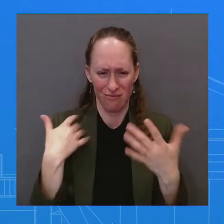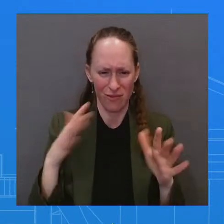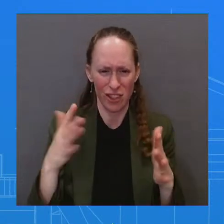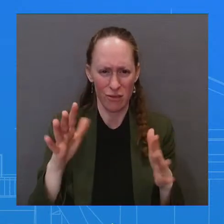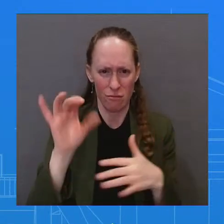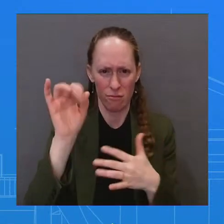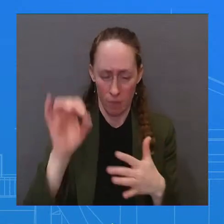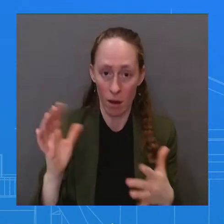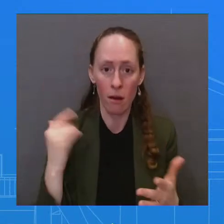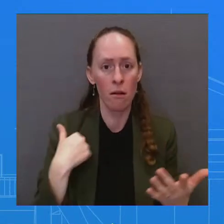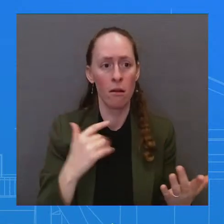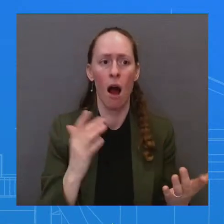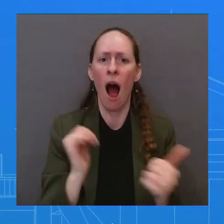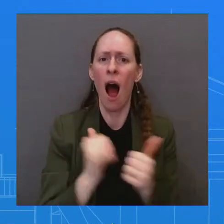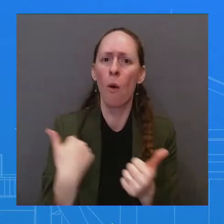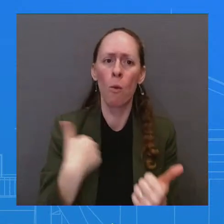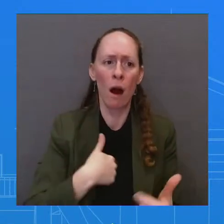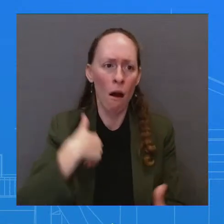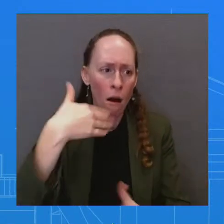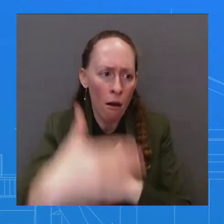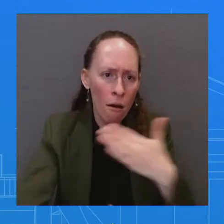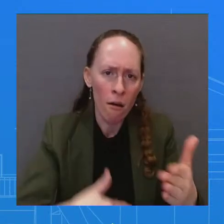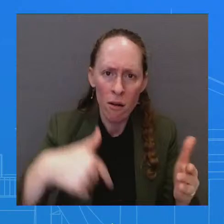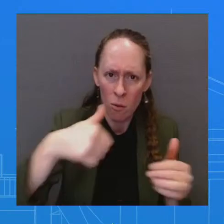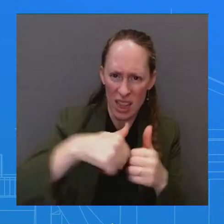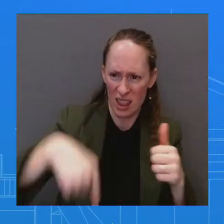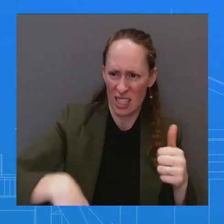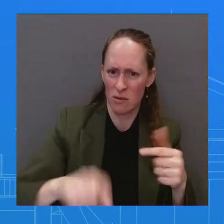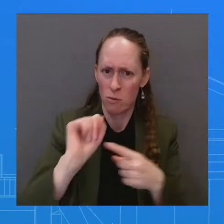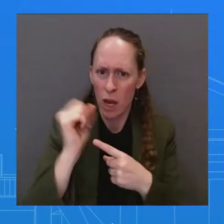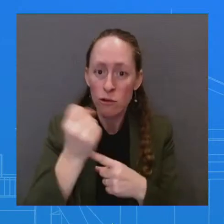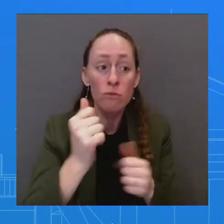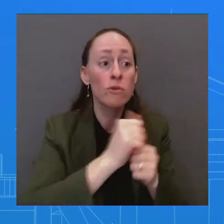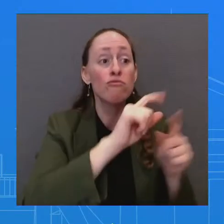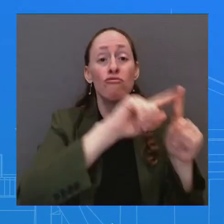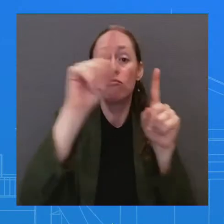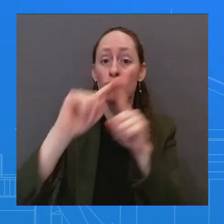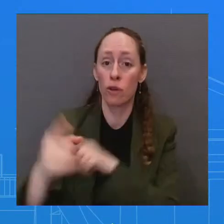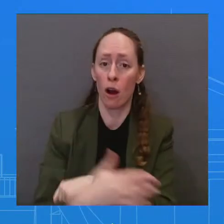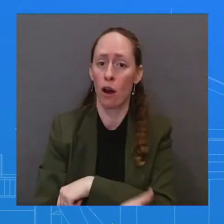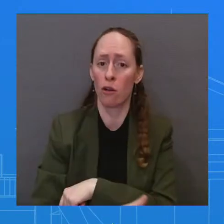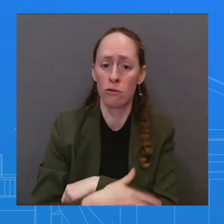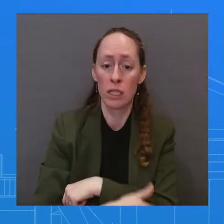with our partners in the region is working. It's getting aid in to people that need it. It's getting a pause in the fighting.